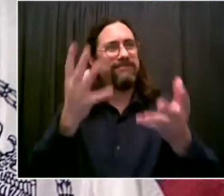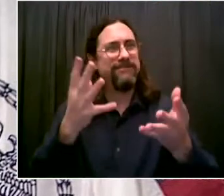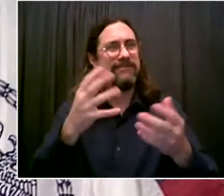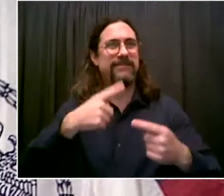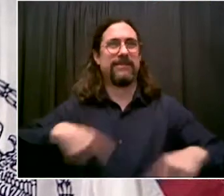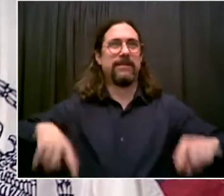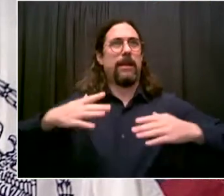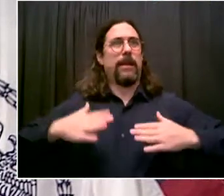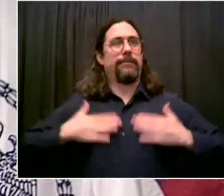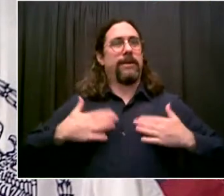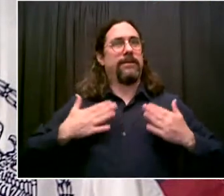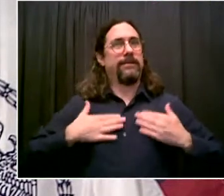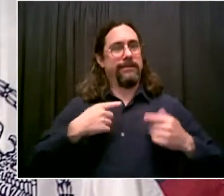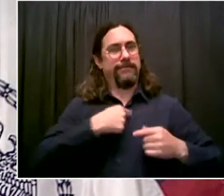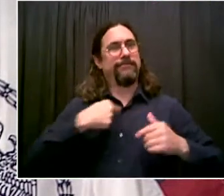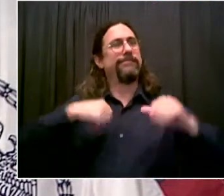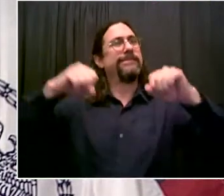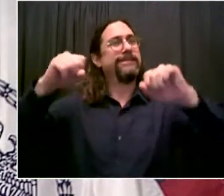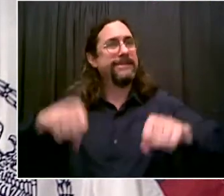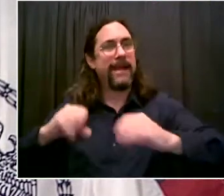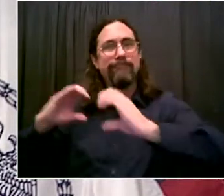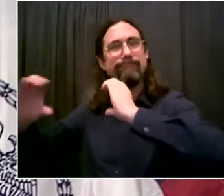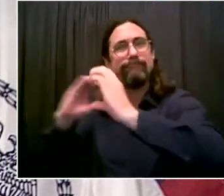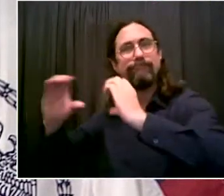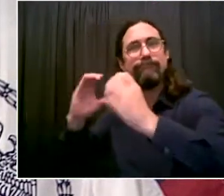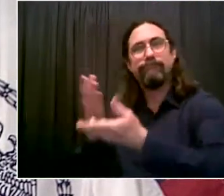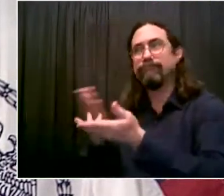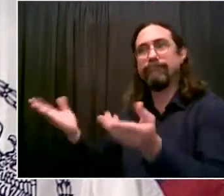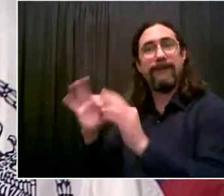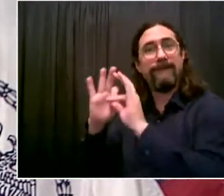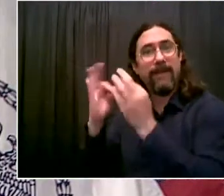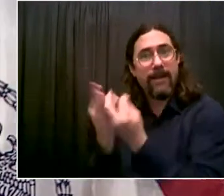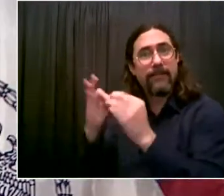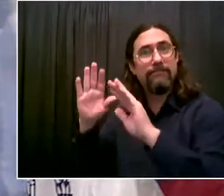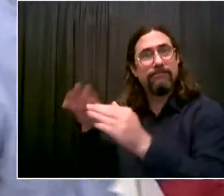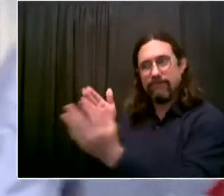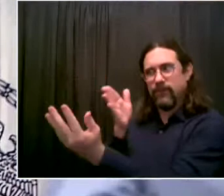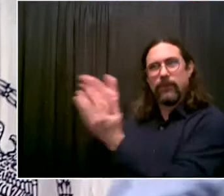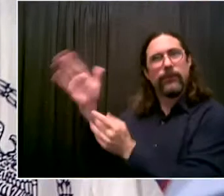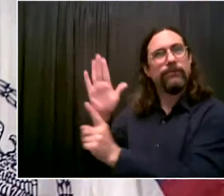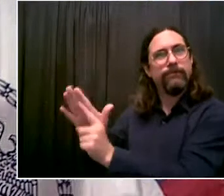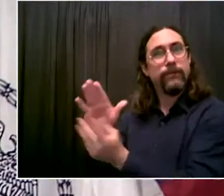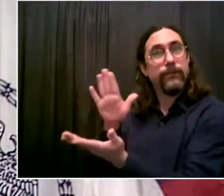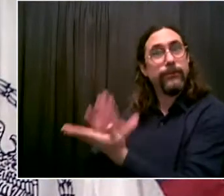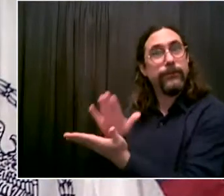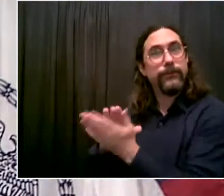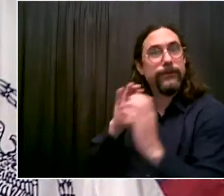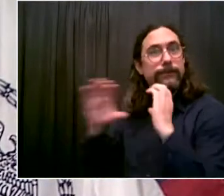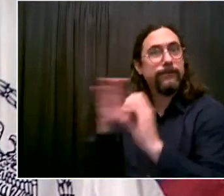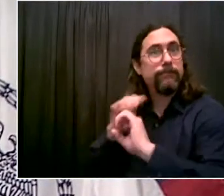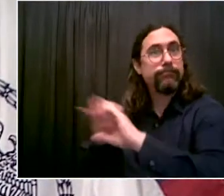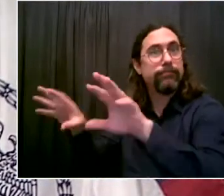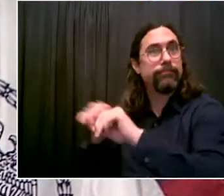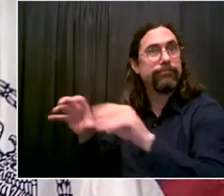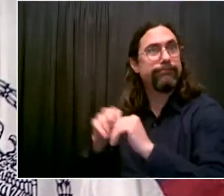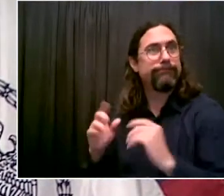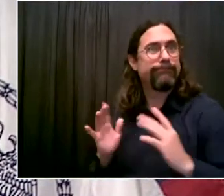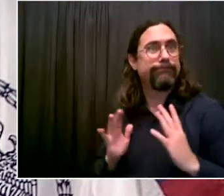WEEK WE ANC REACH THESE YOUNGER KIDS. I KNOW A LOT OF SCHLOOS ARE